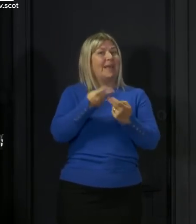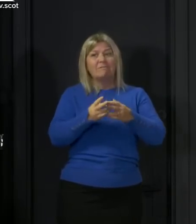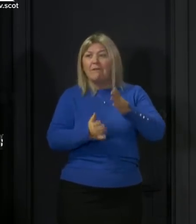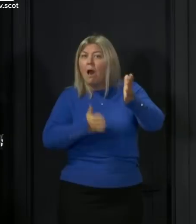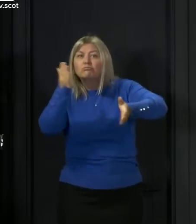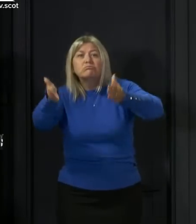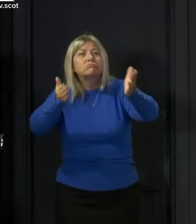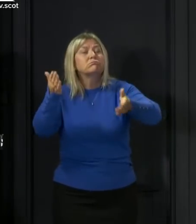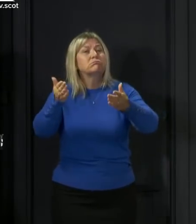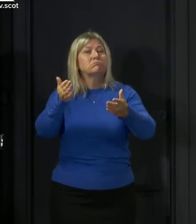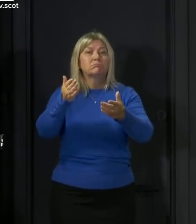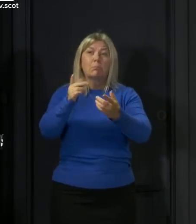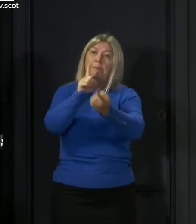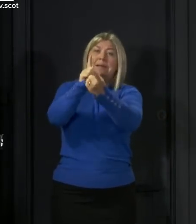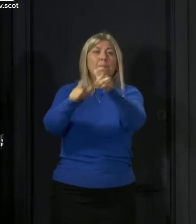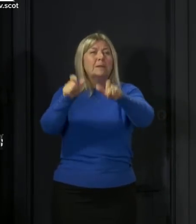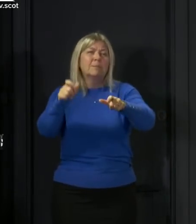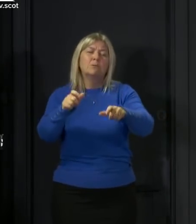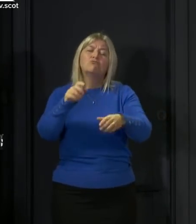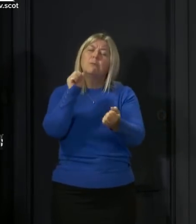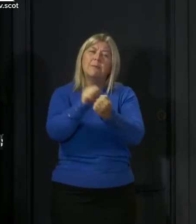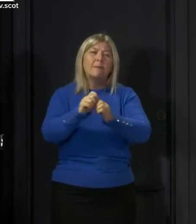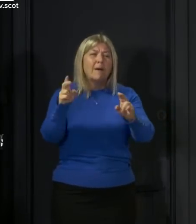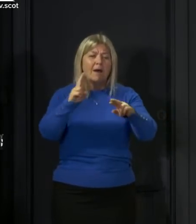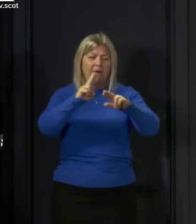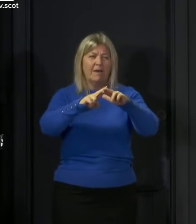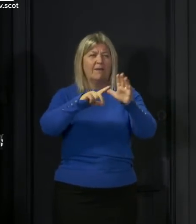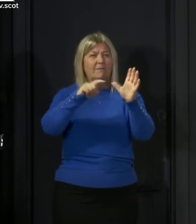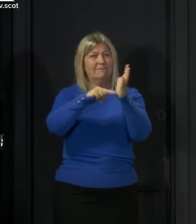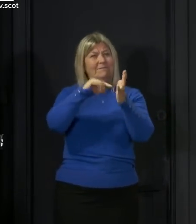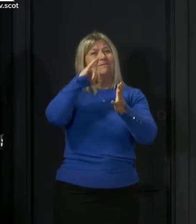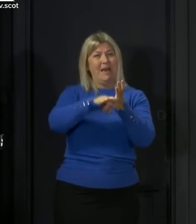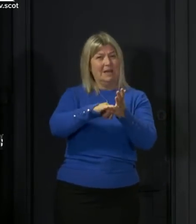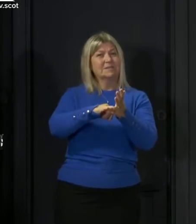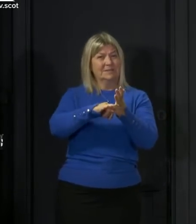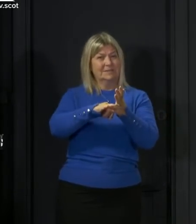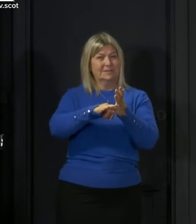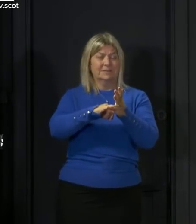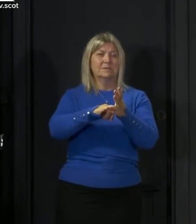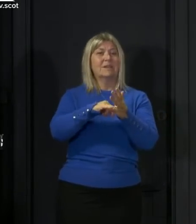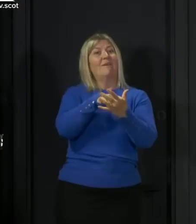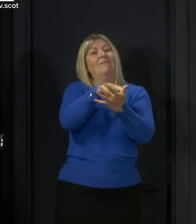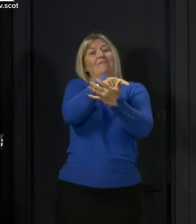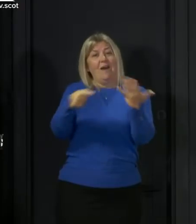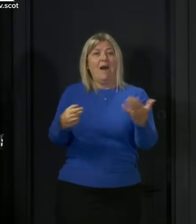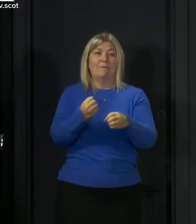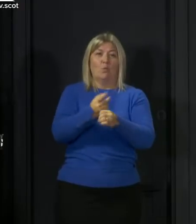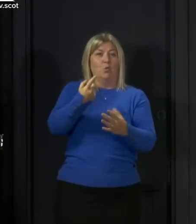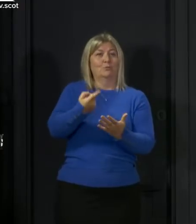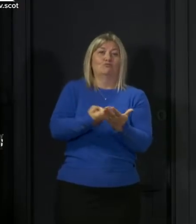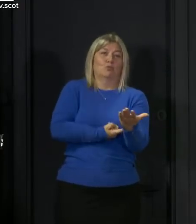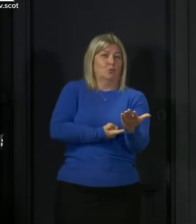remember FACTS the five rules which will help us reduce the risk of transmission.